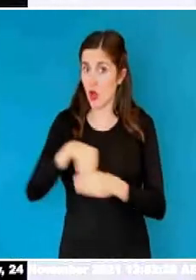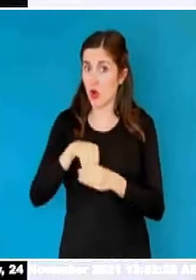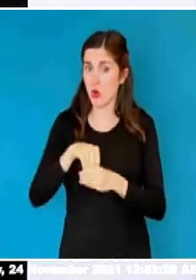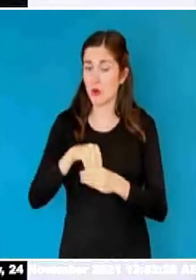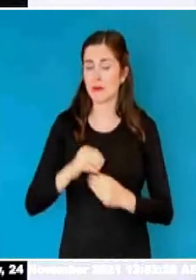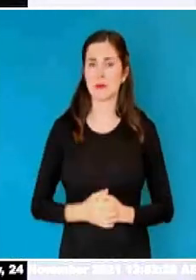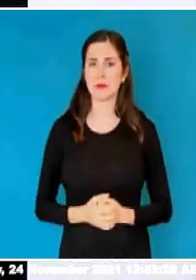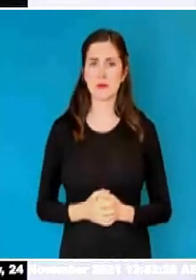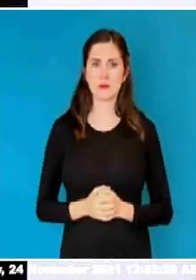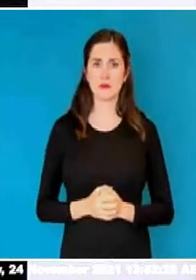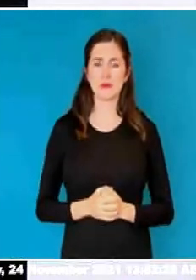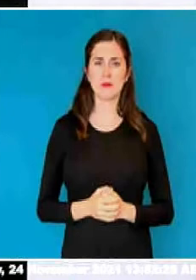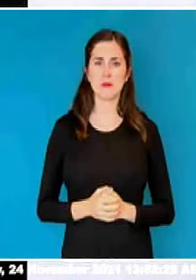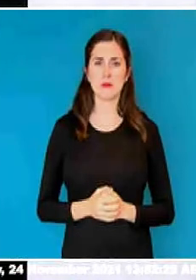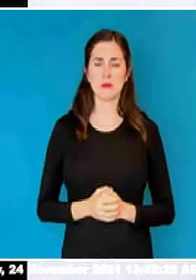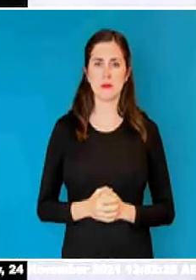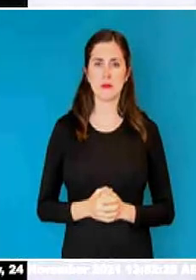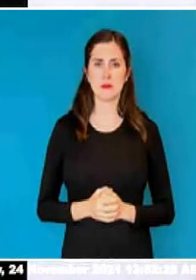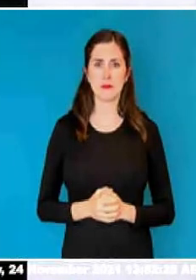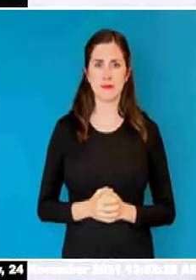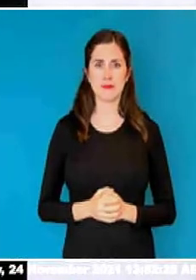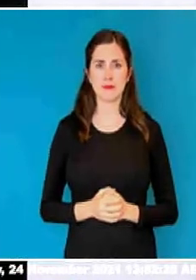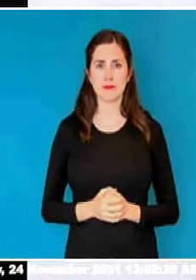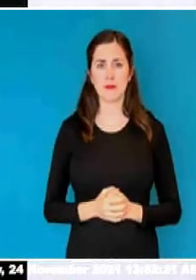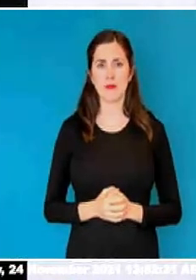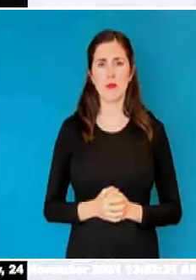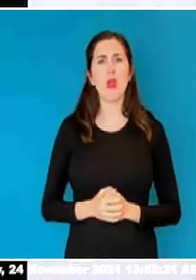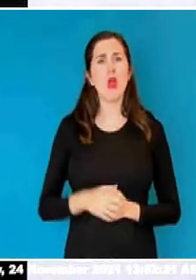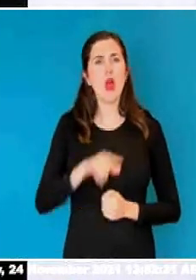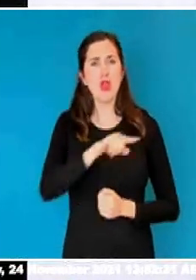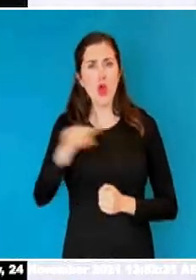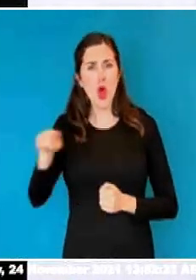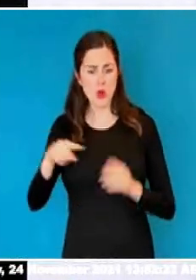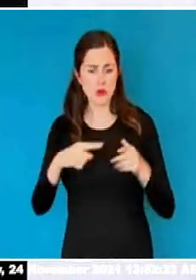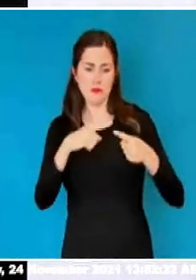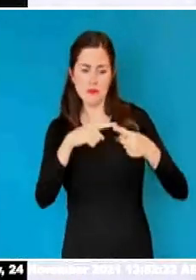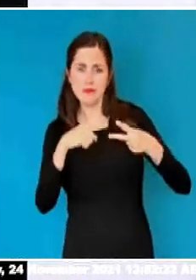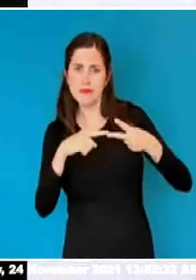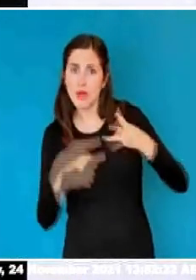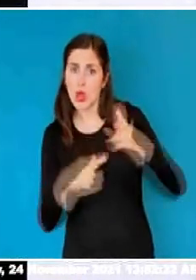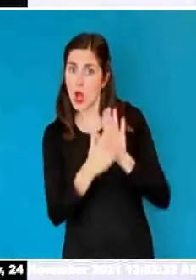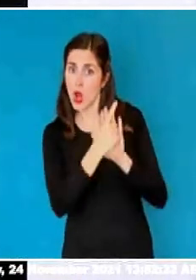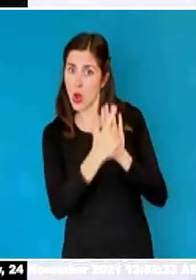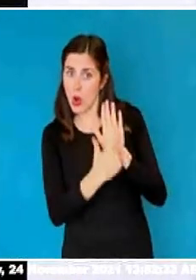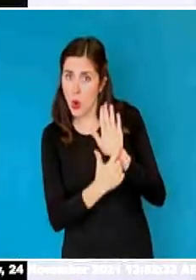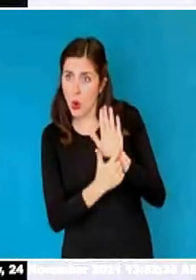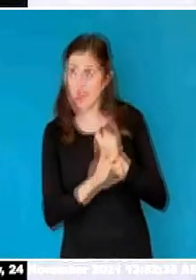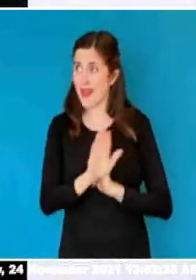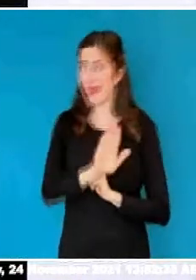But the duties don't necessarily and exclusively rely on the employer.